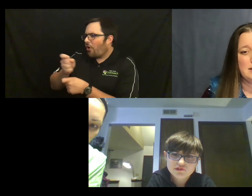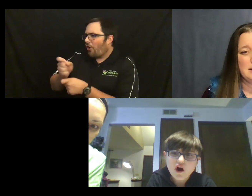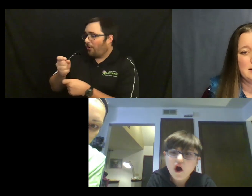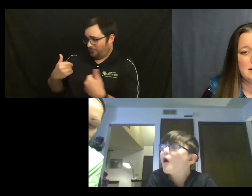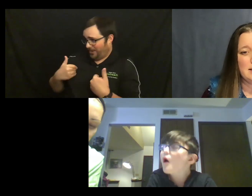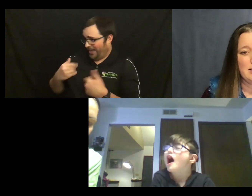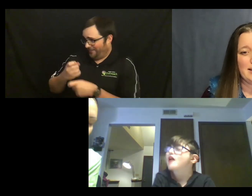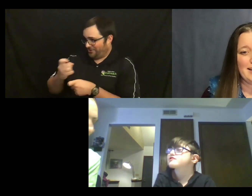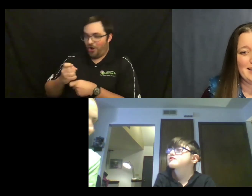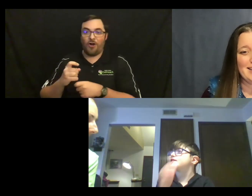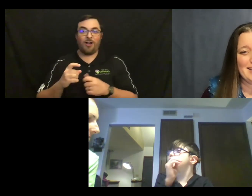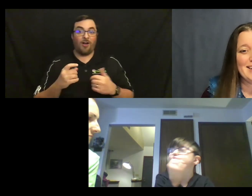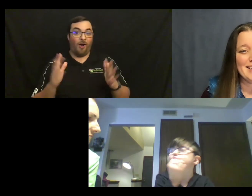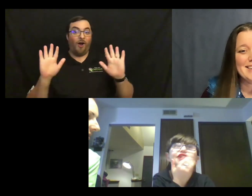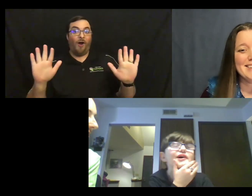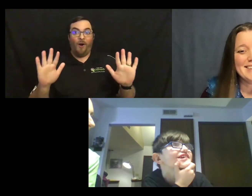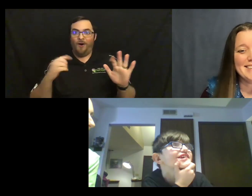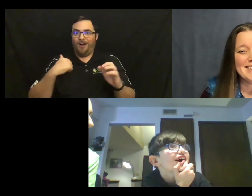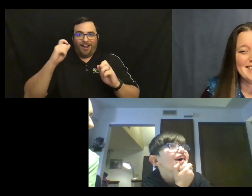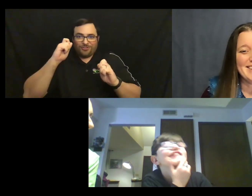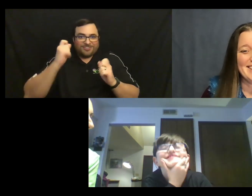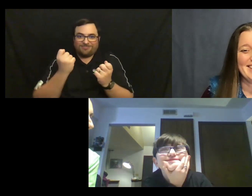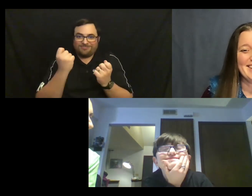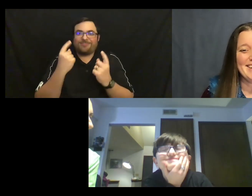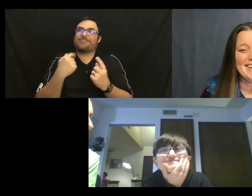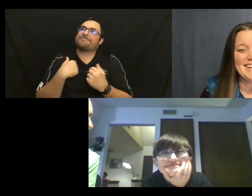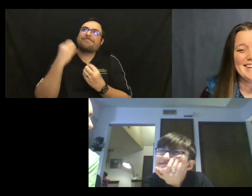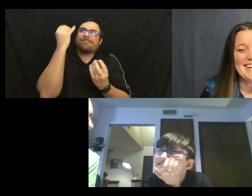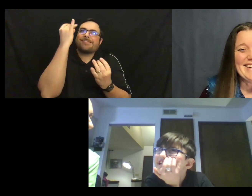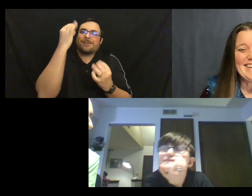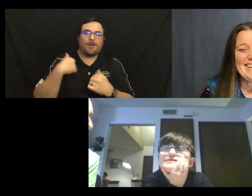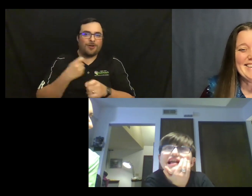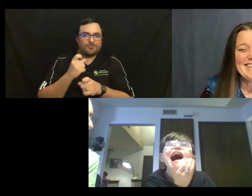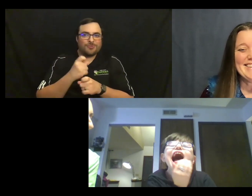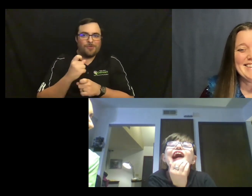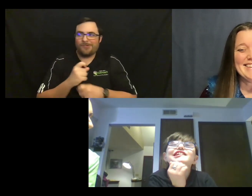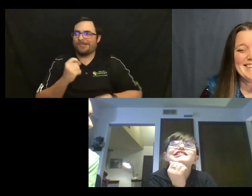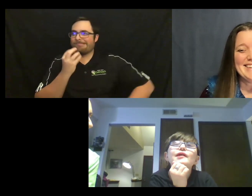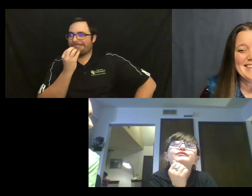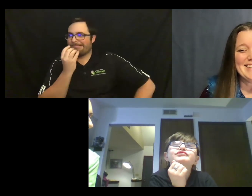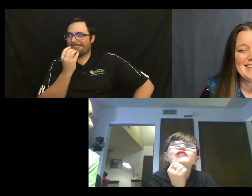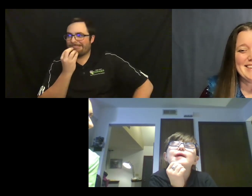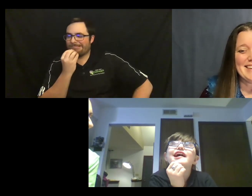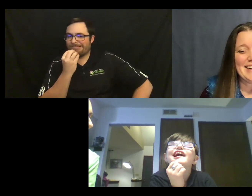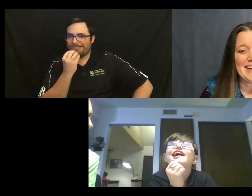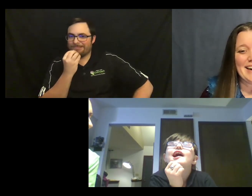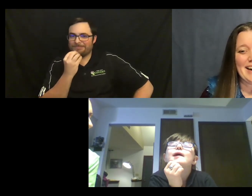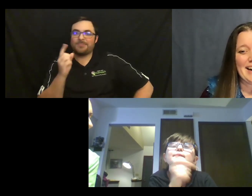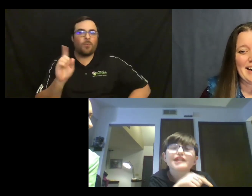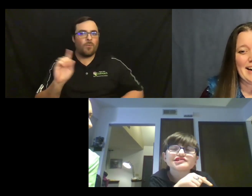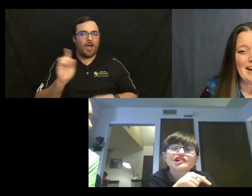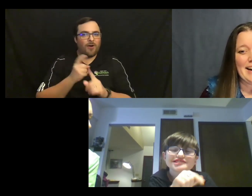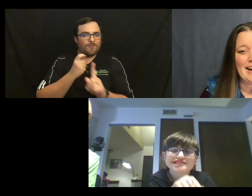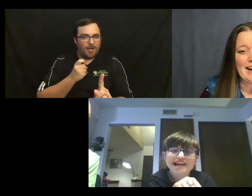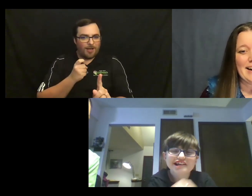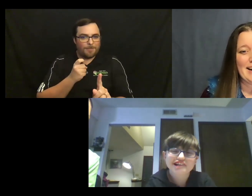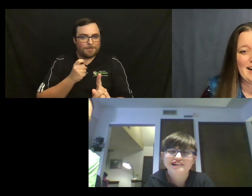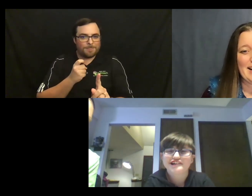Gavin: Oh, how do I come up my jokes? I get them from Mr. Stigler!